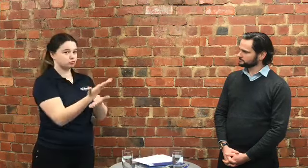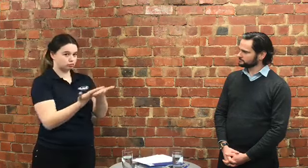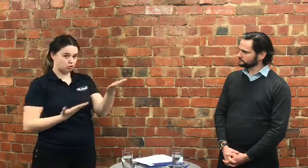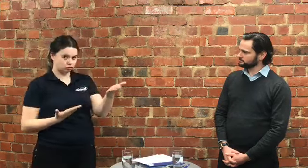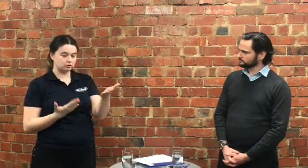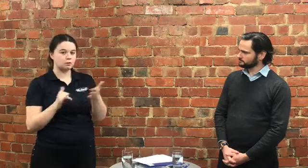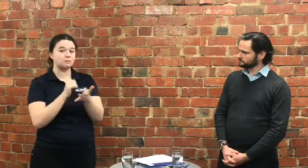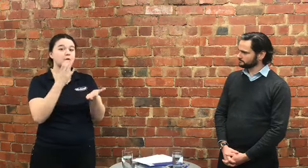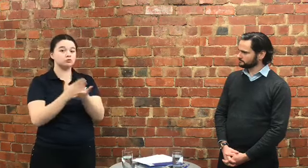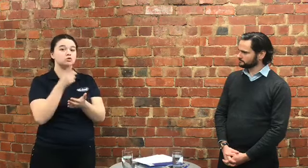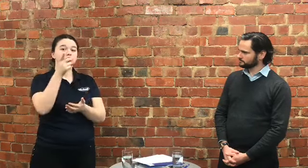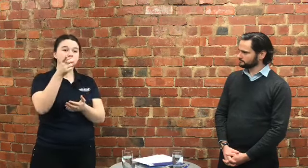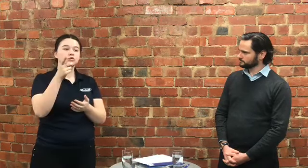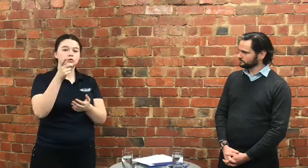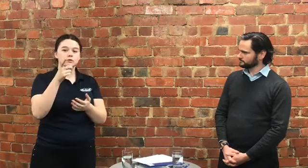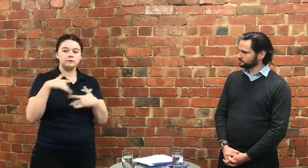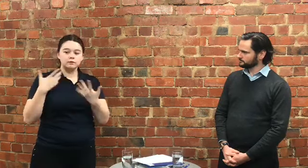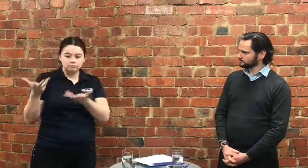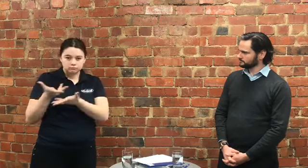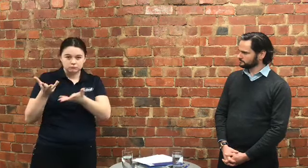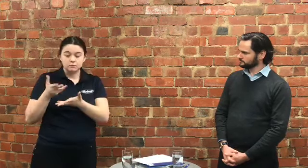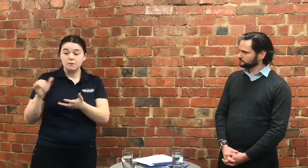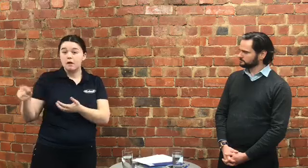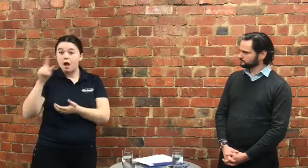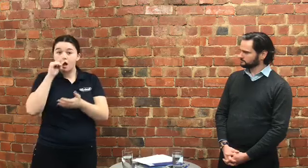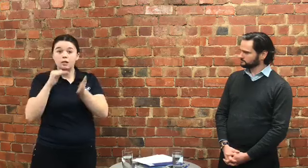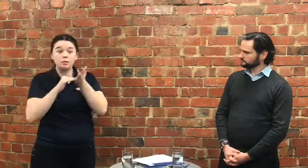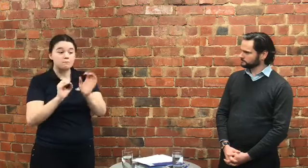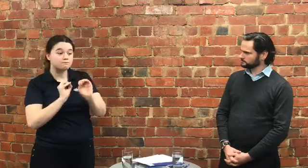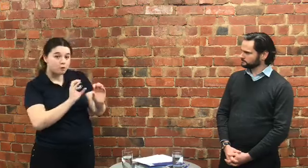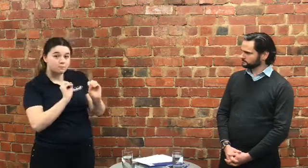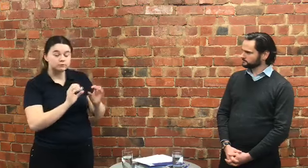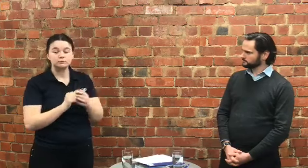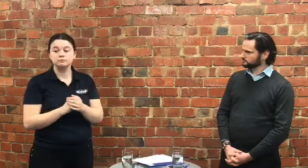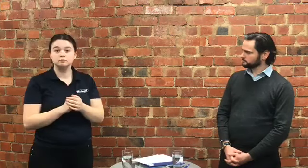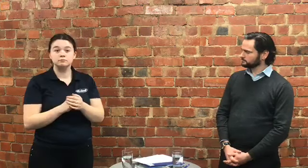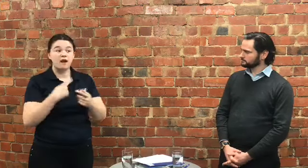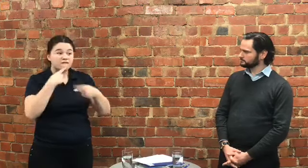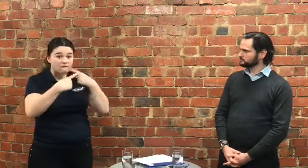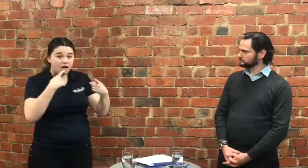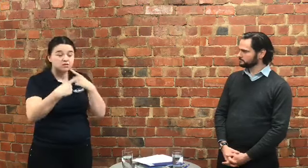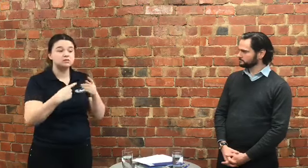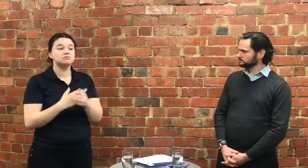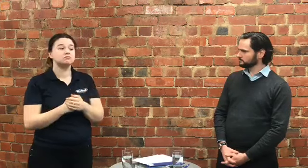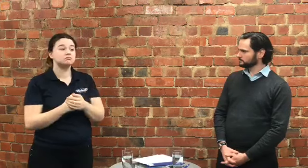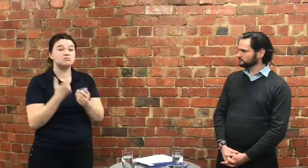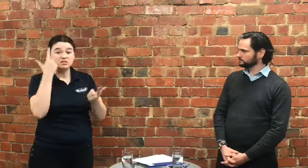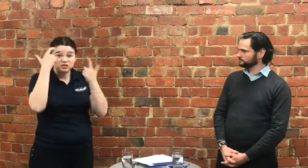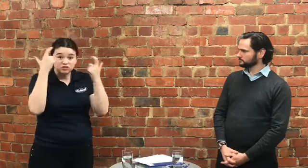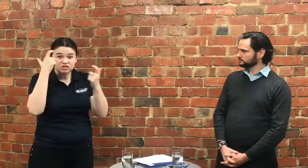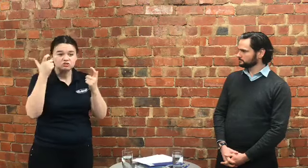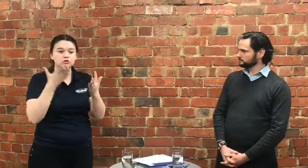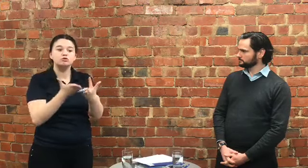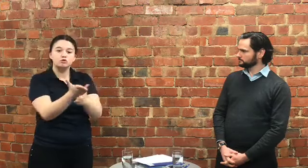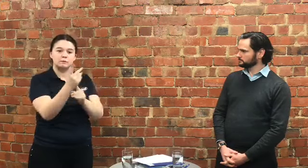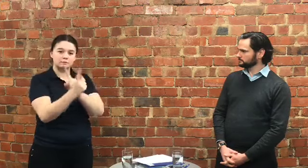doesn't mean they're going to speak on your behalf. They're just there to be able to prompt you from time to time if you've forgotten something,